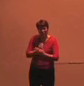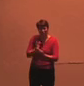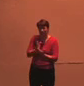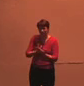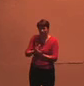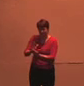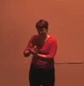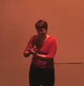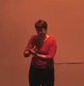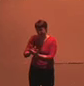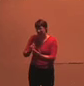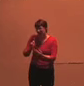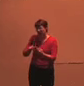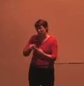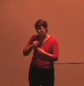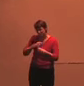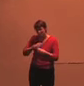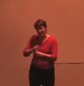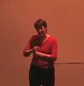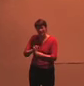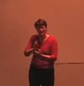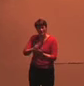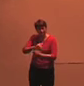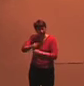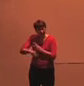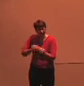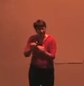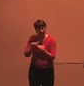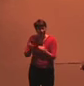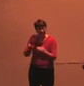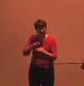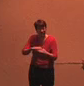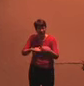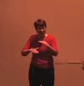and to create some layers or depth of the space.